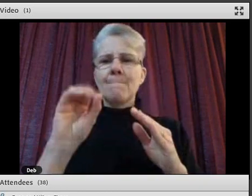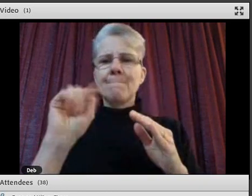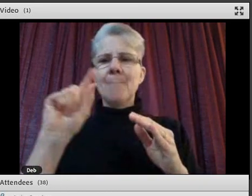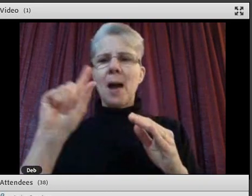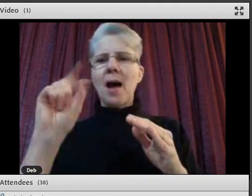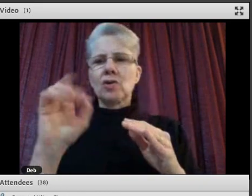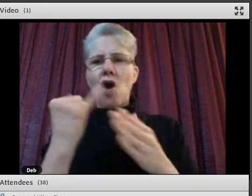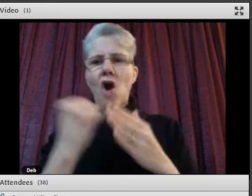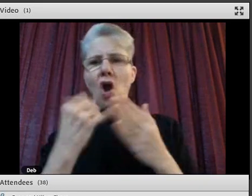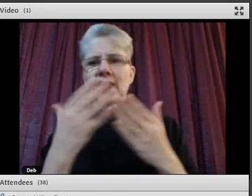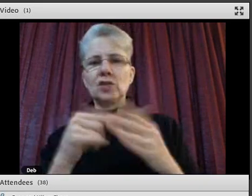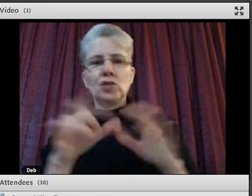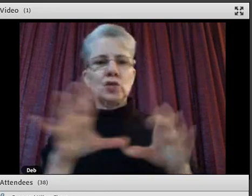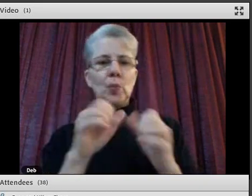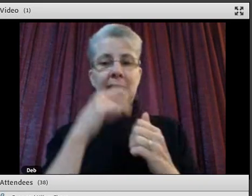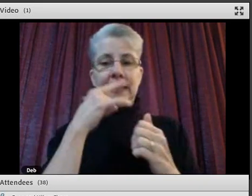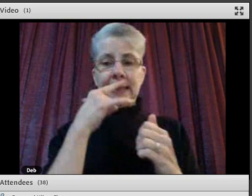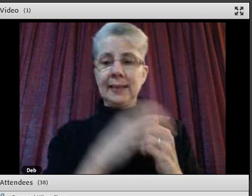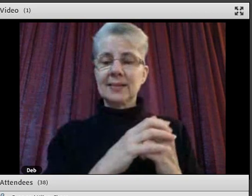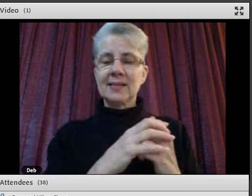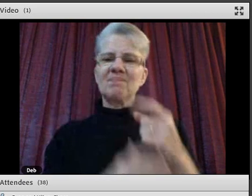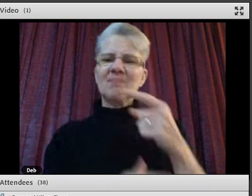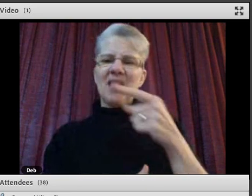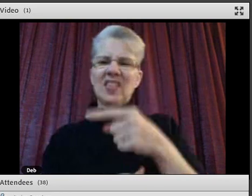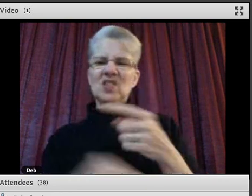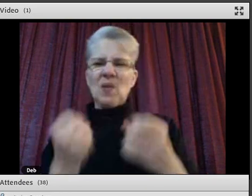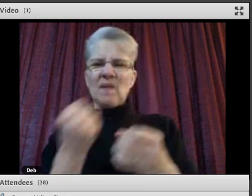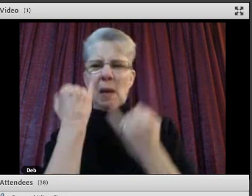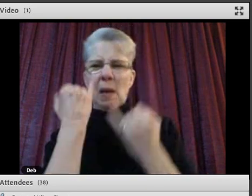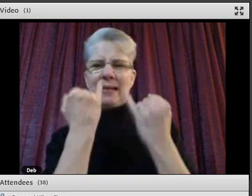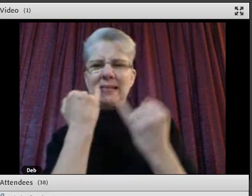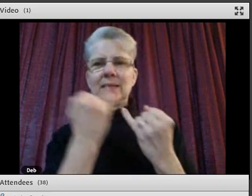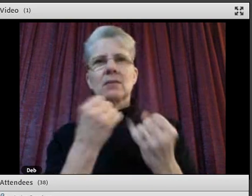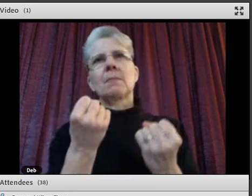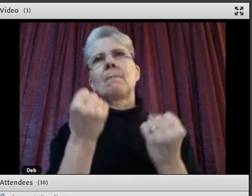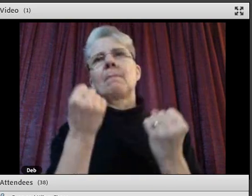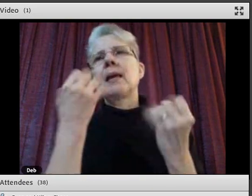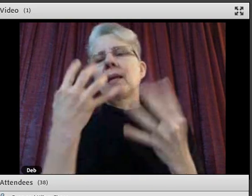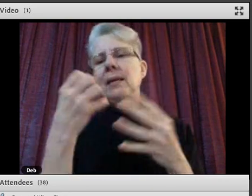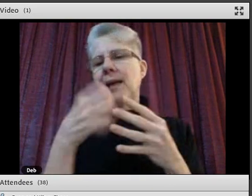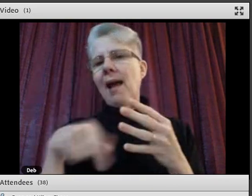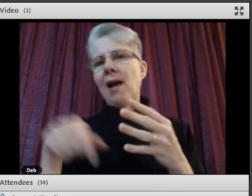you can do with the kiddos, these are just of few ideas. There are tons out there,